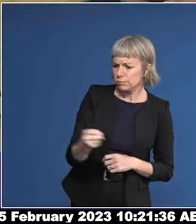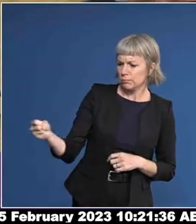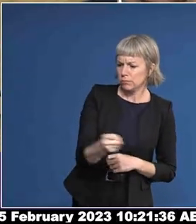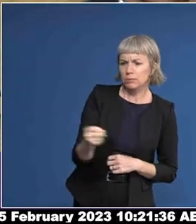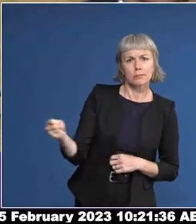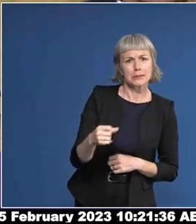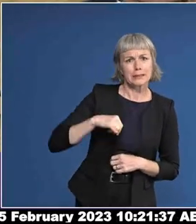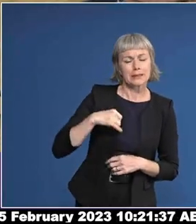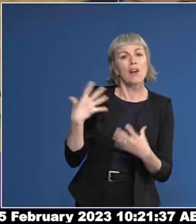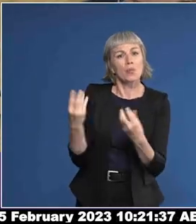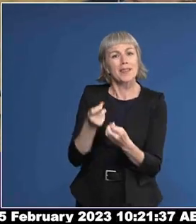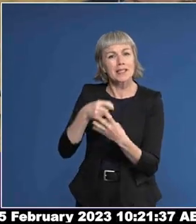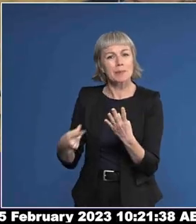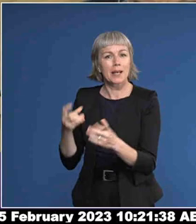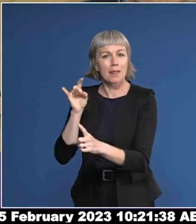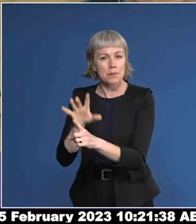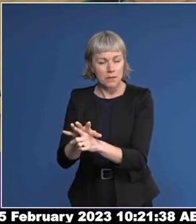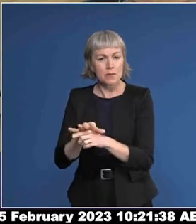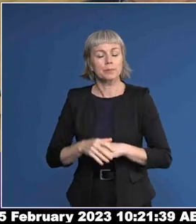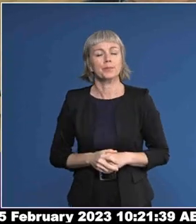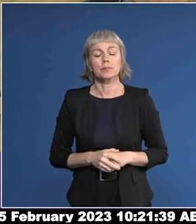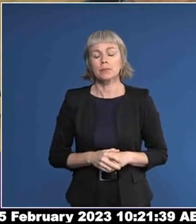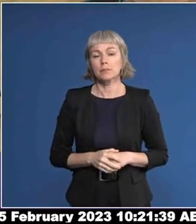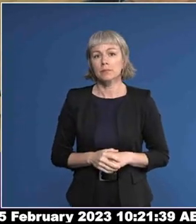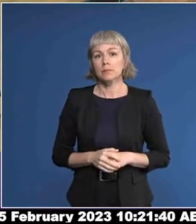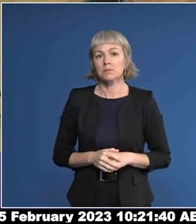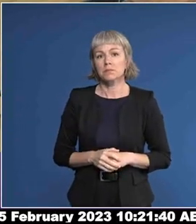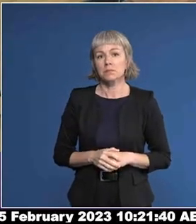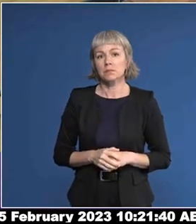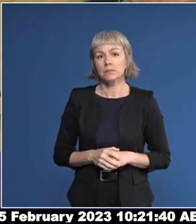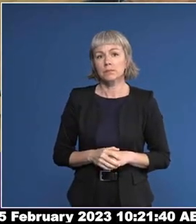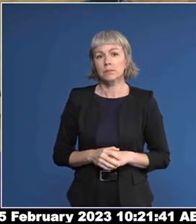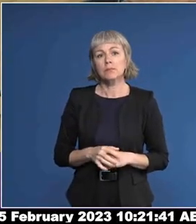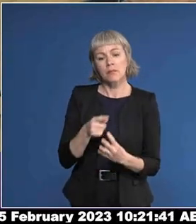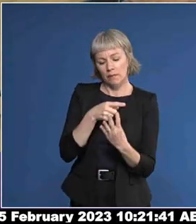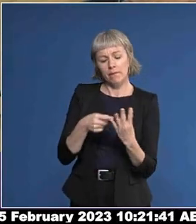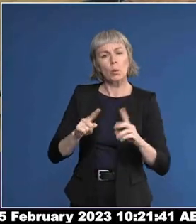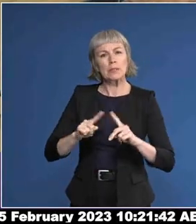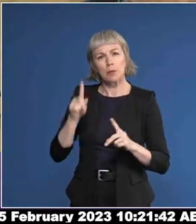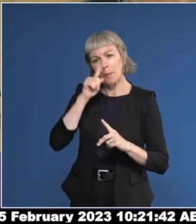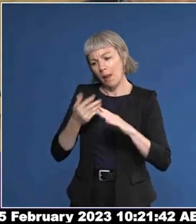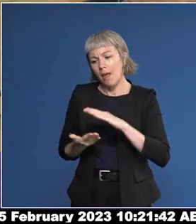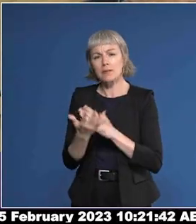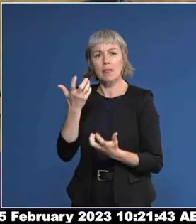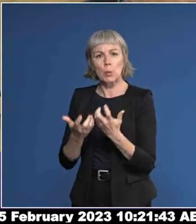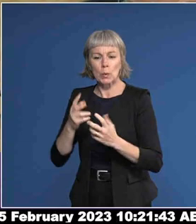And the research done by Damian Mellifont, Jennifer Smith-Merry and Kim Bulkeley do an